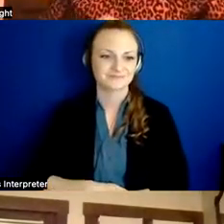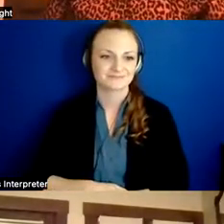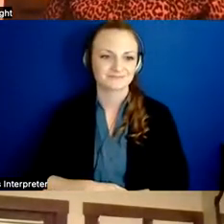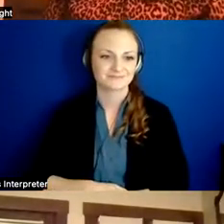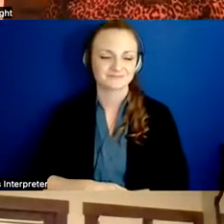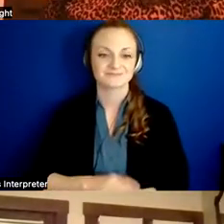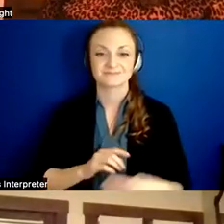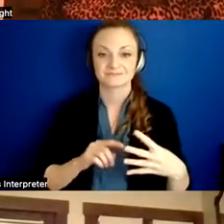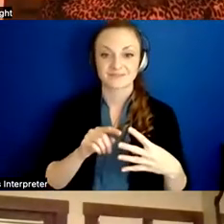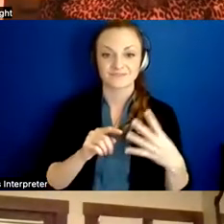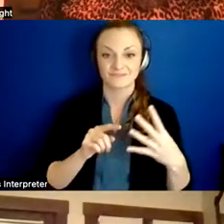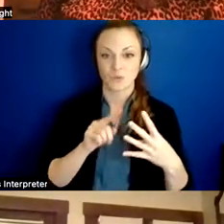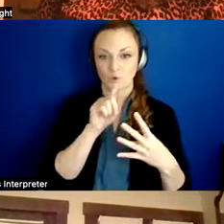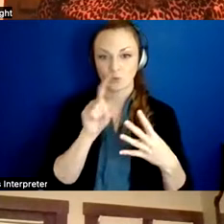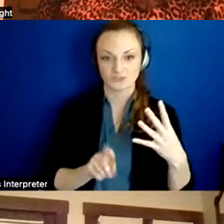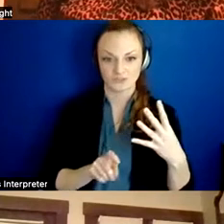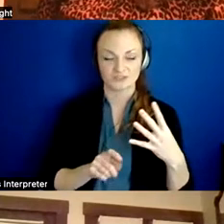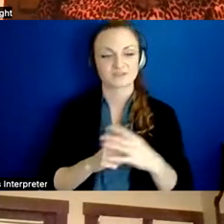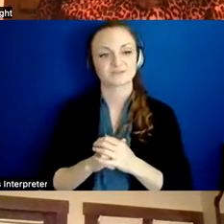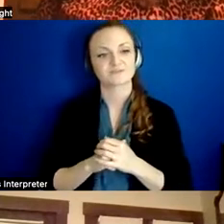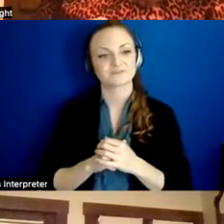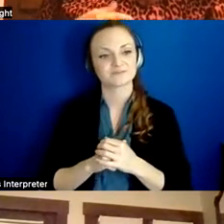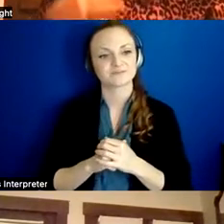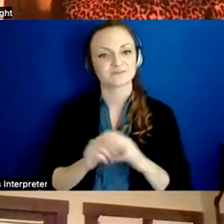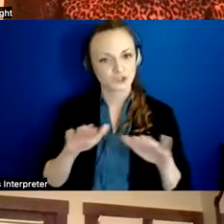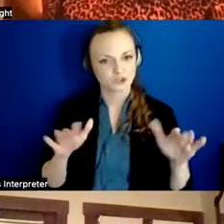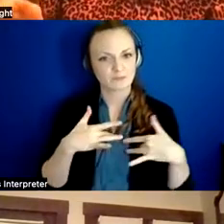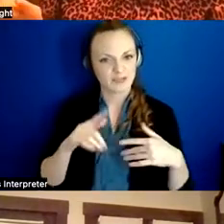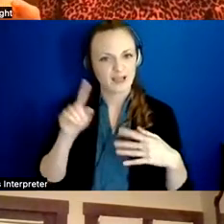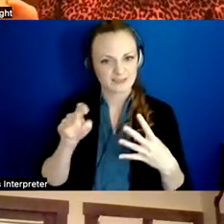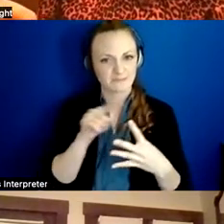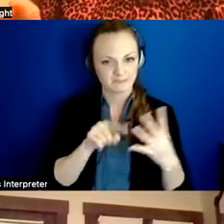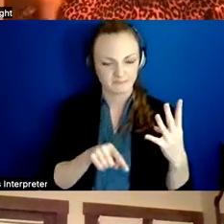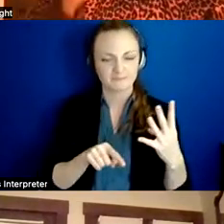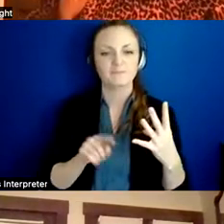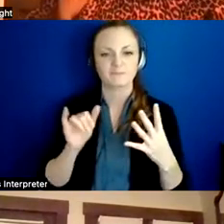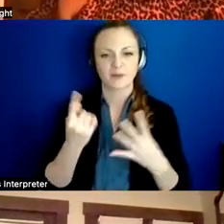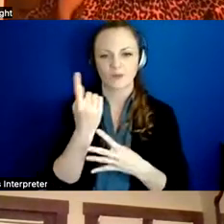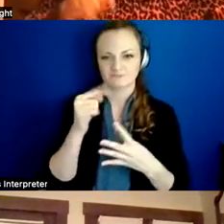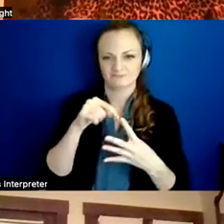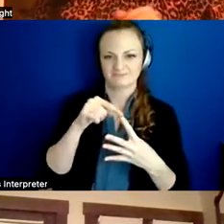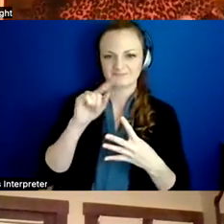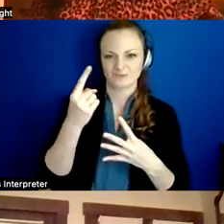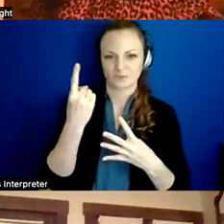ask. 19:41:39 And that is one of the force. Okay,